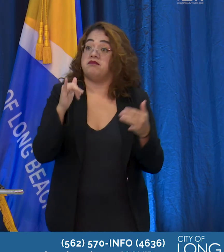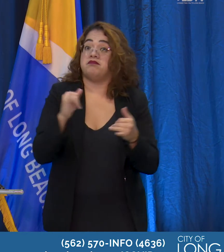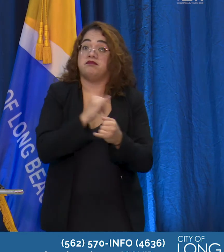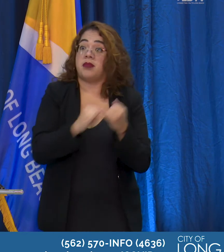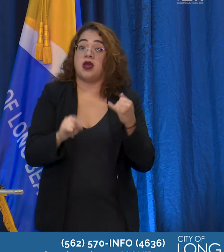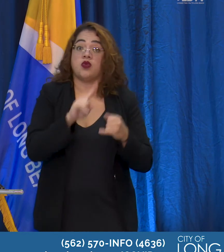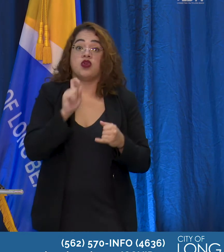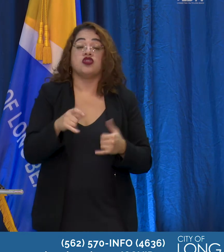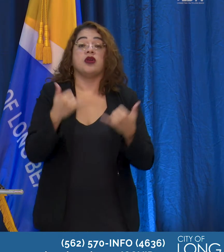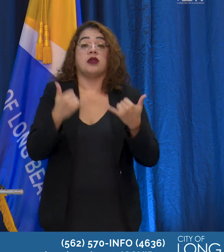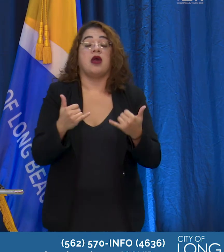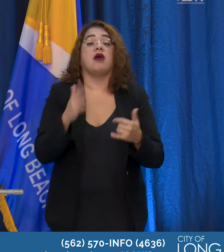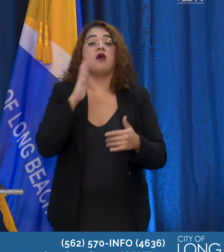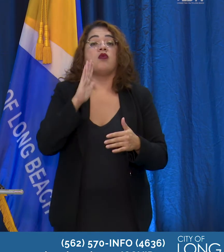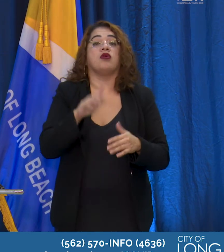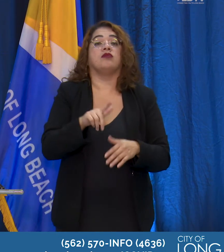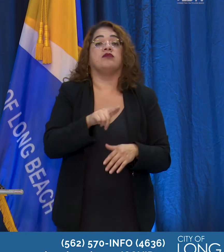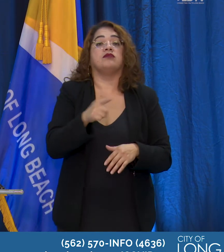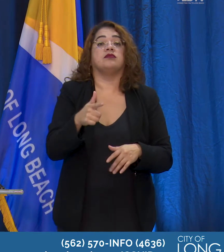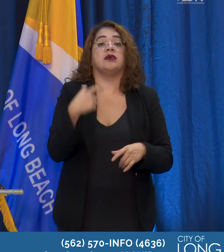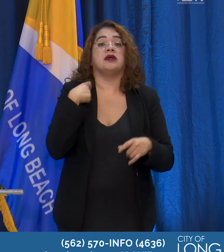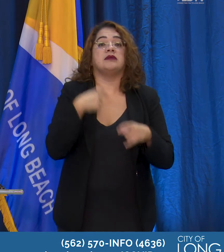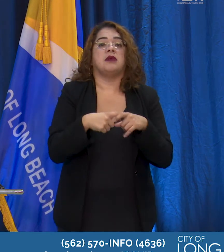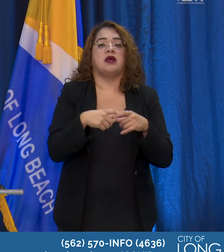Now we will move on to Spanish interpretation.